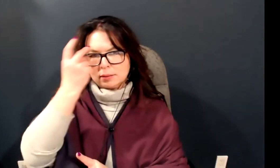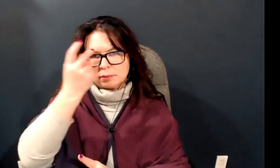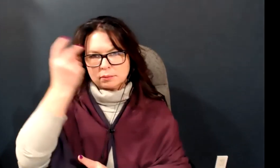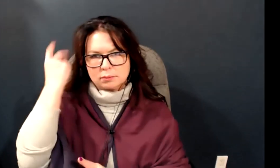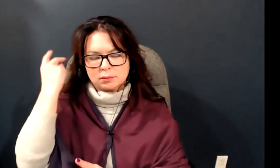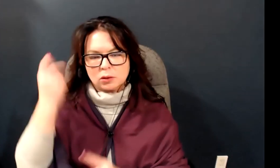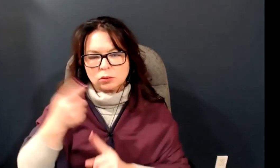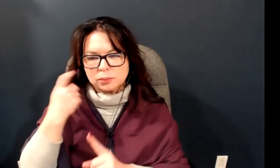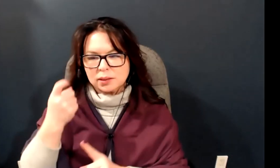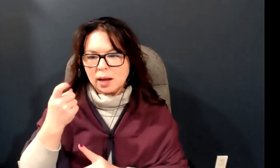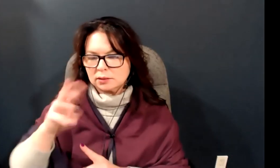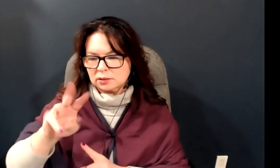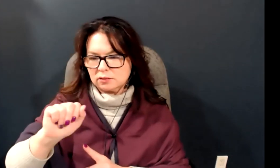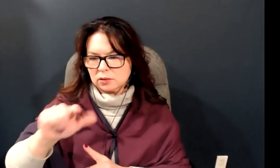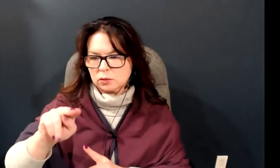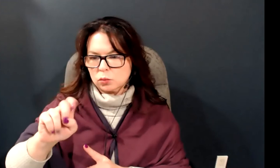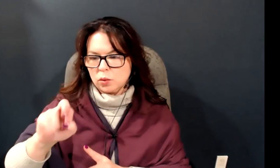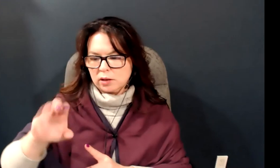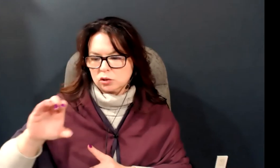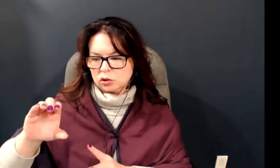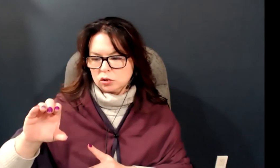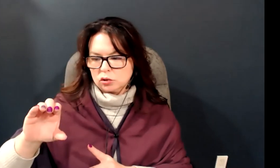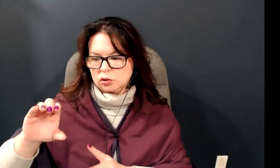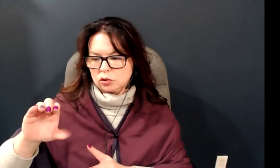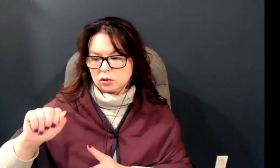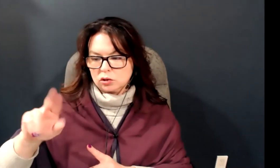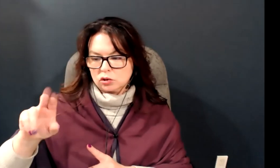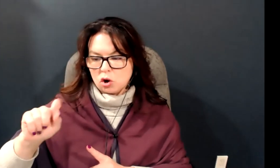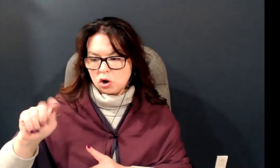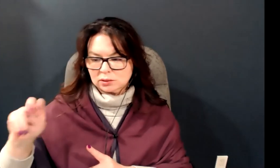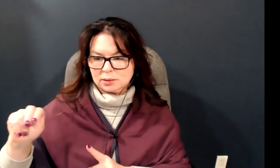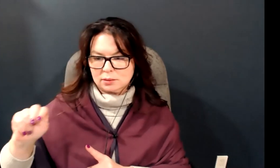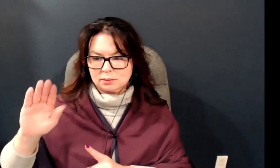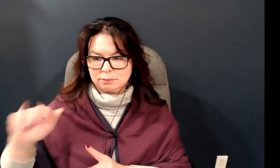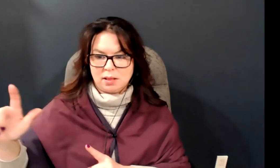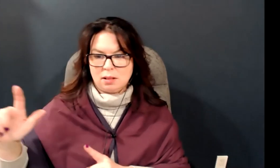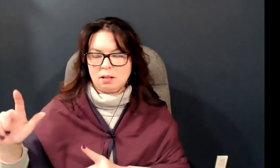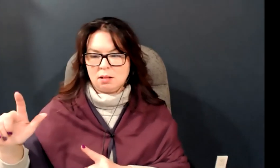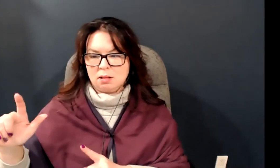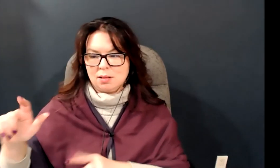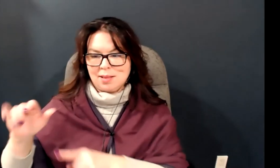chosen by the Krannert, really was another for me, another step of thinking about that